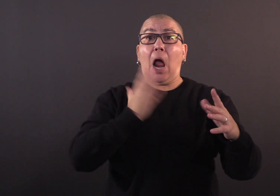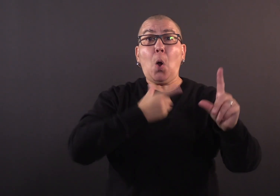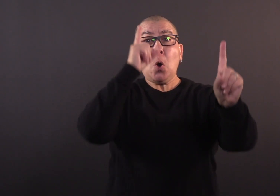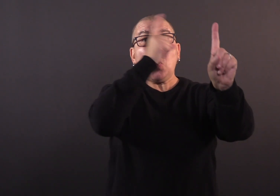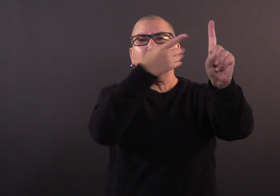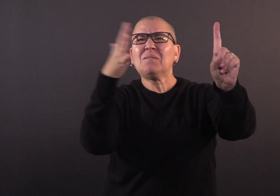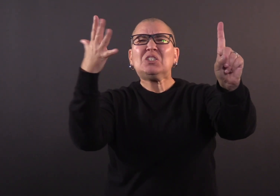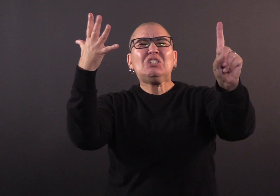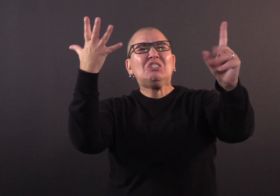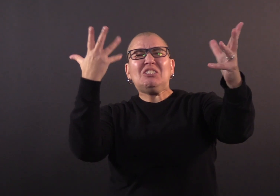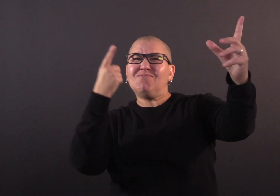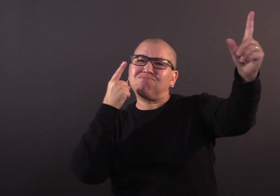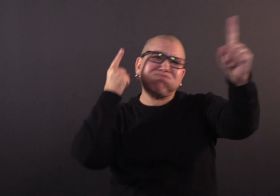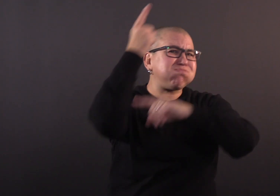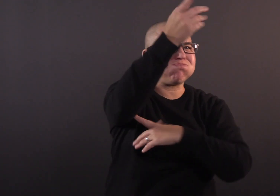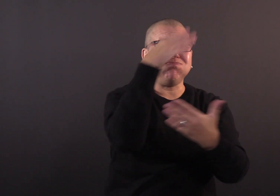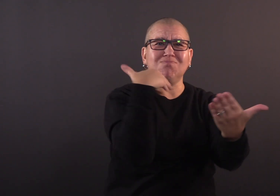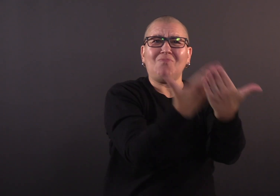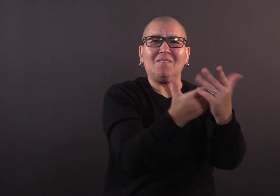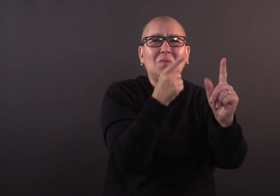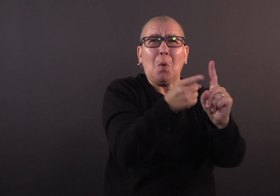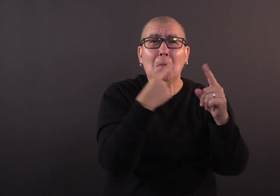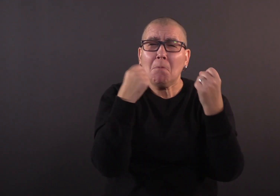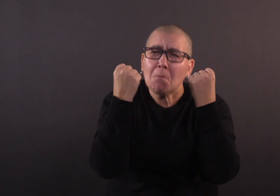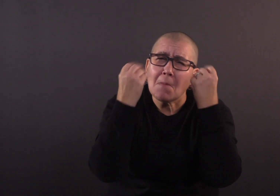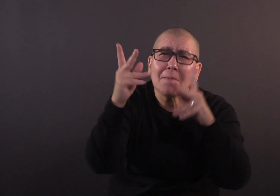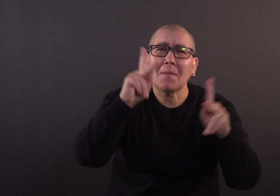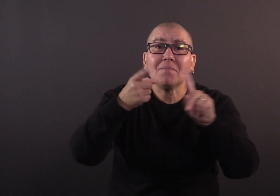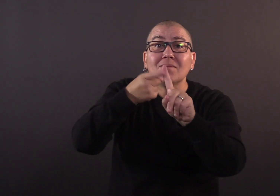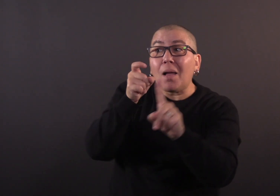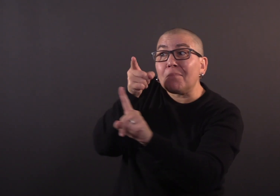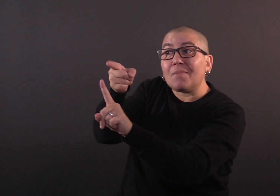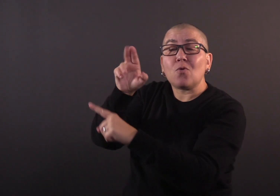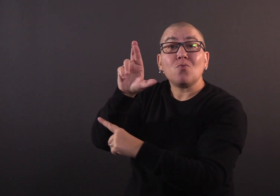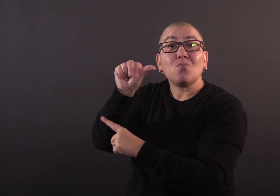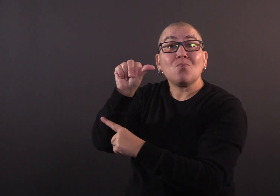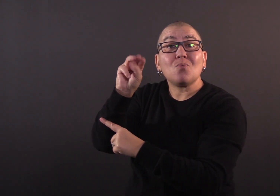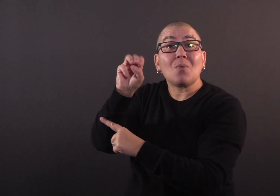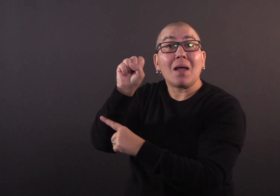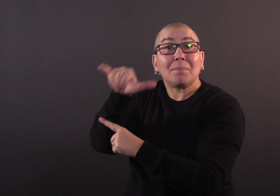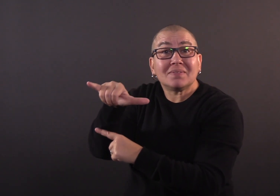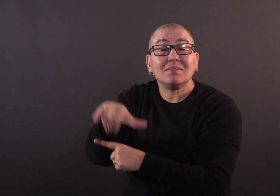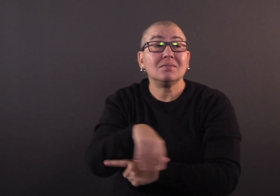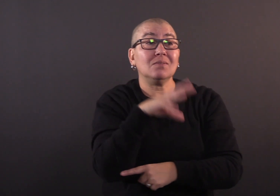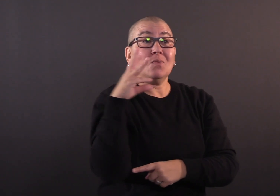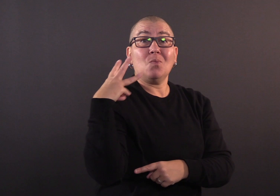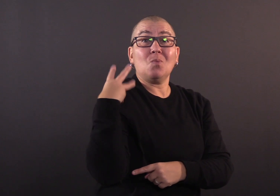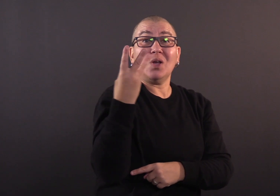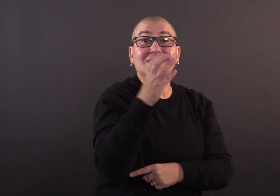as many people from Ramsey and Washington County turned up for the event,’’ said Amanda Smith,